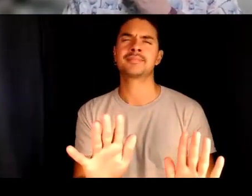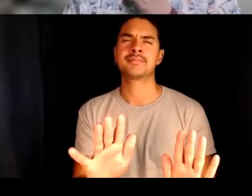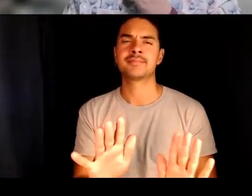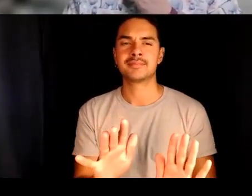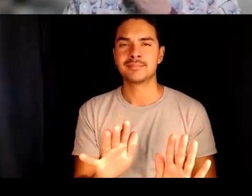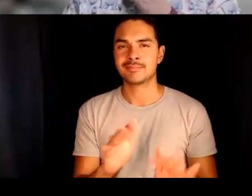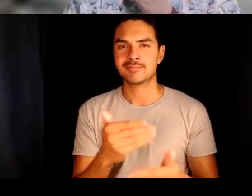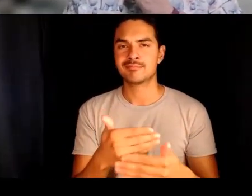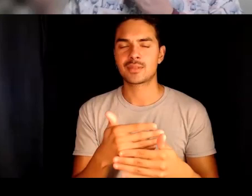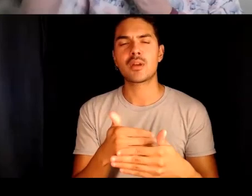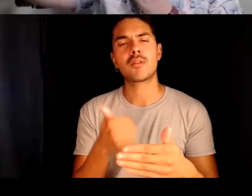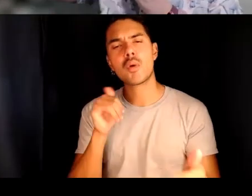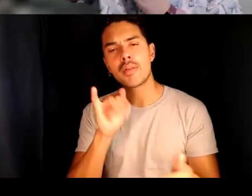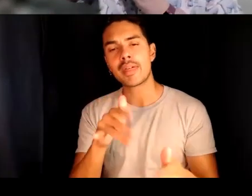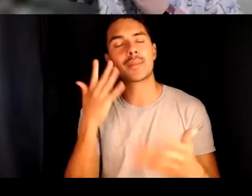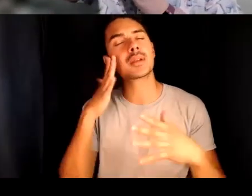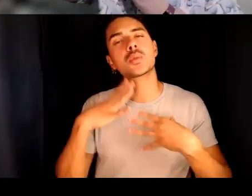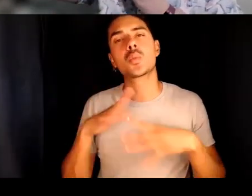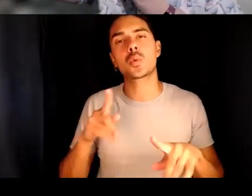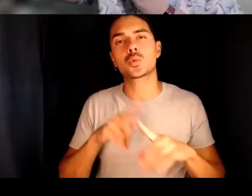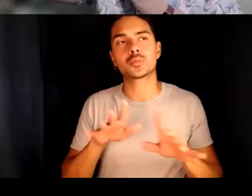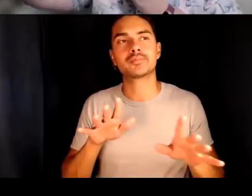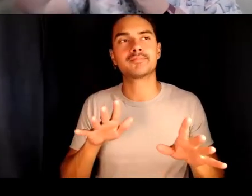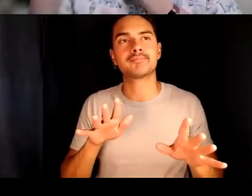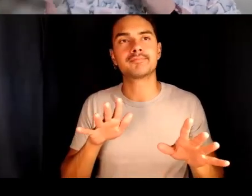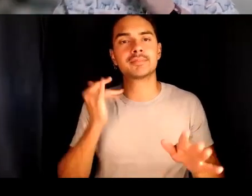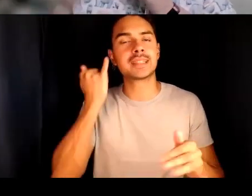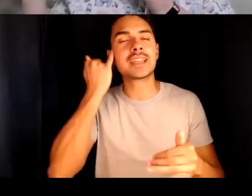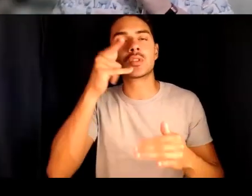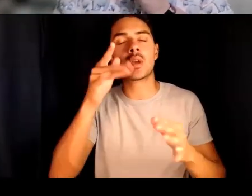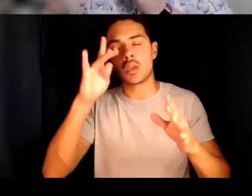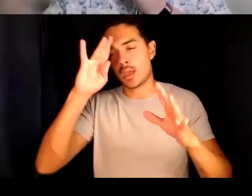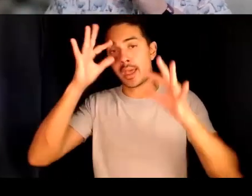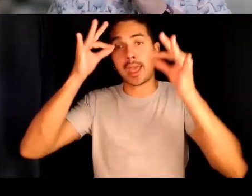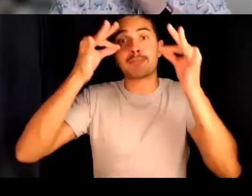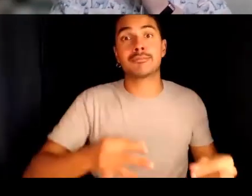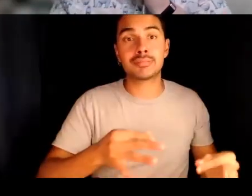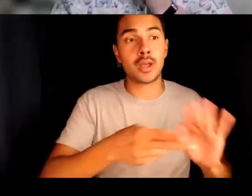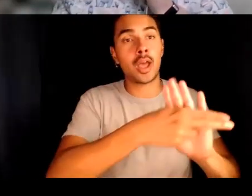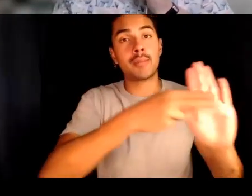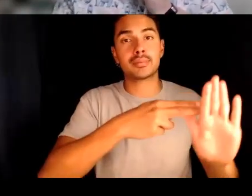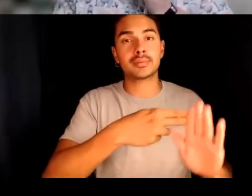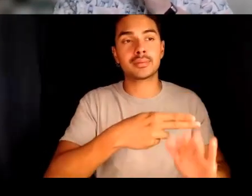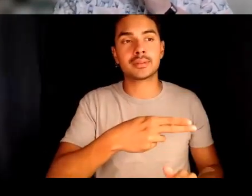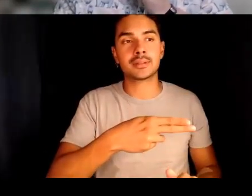in case you know that assumption is wrong or, you know, can create a barrier to their services.